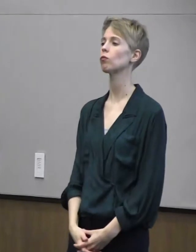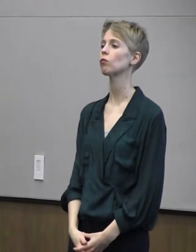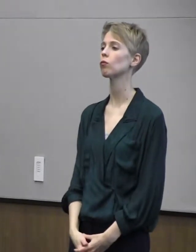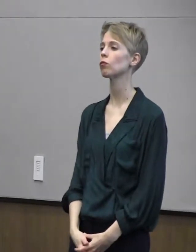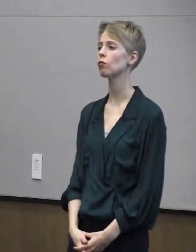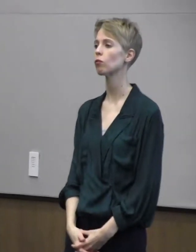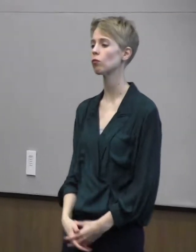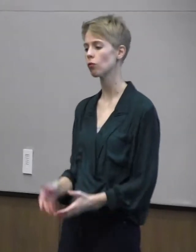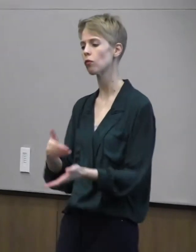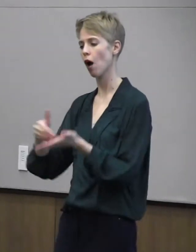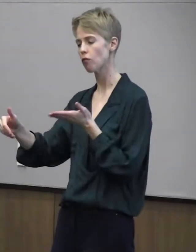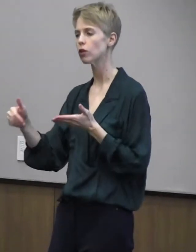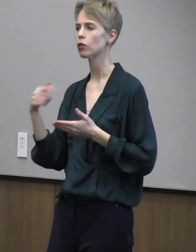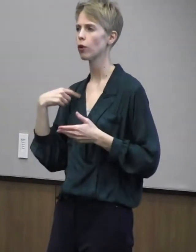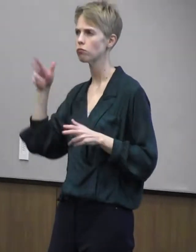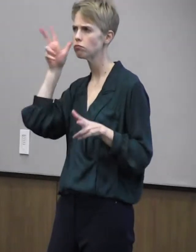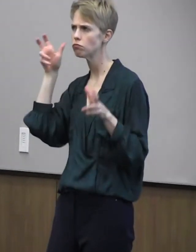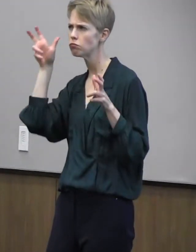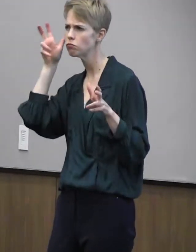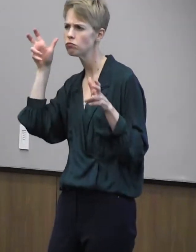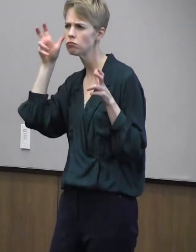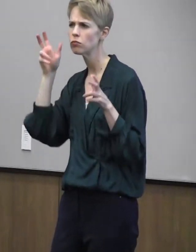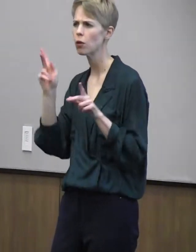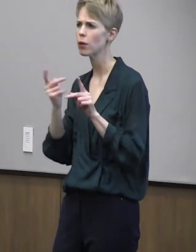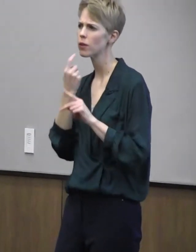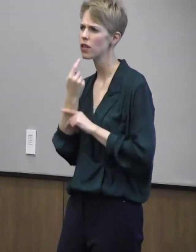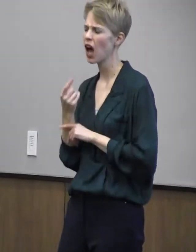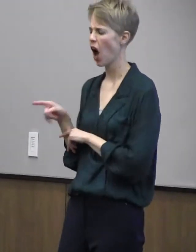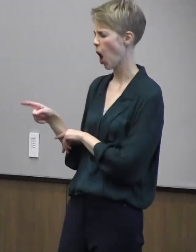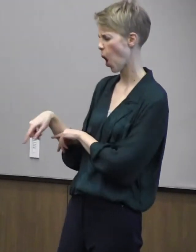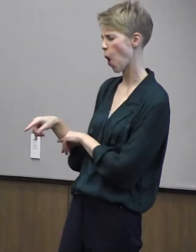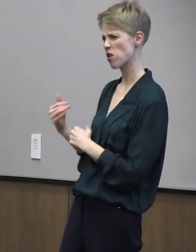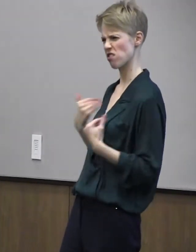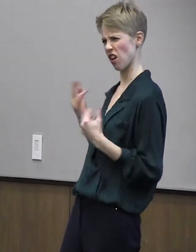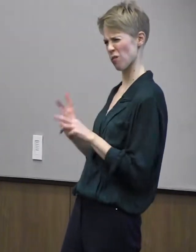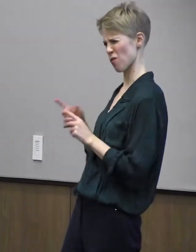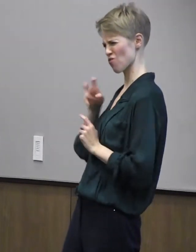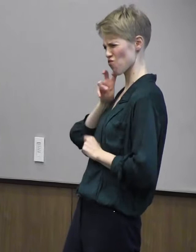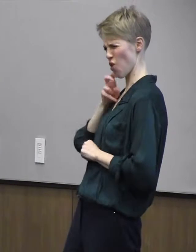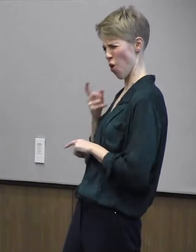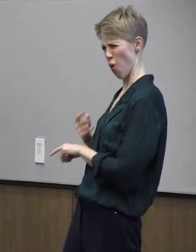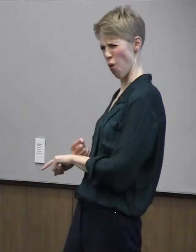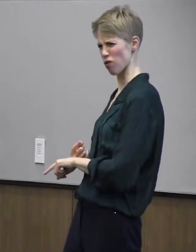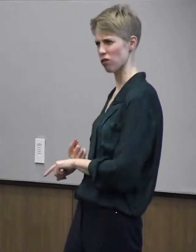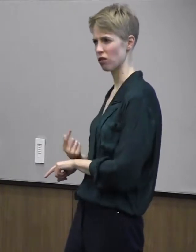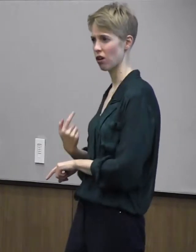about the rudeness of the rising generation. I am an oldster myself